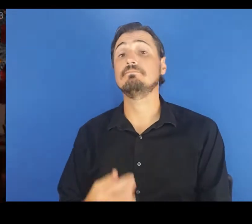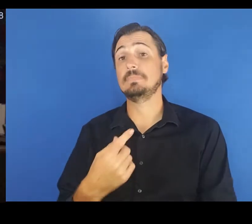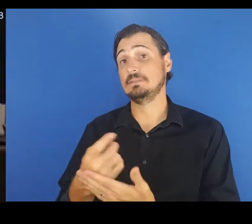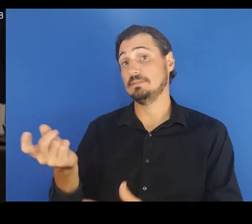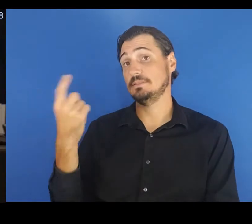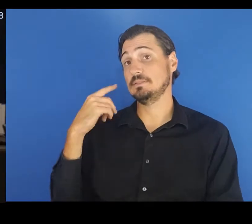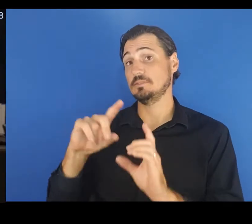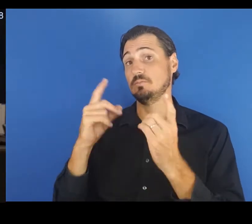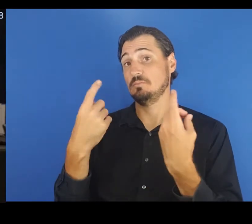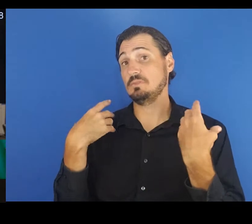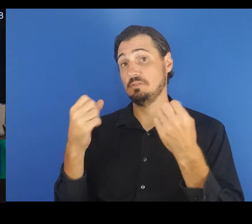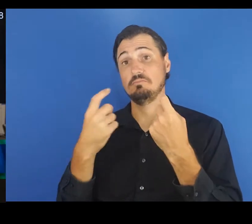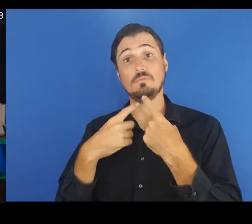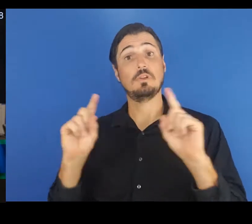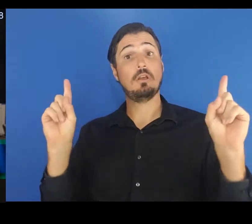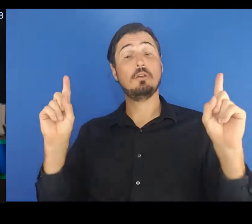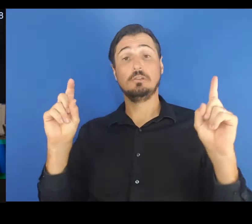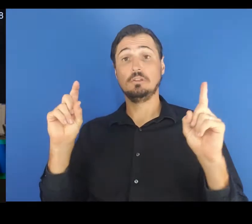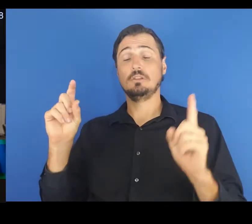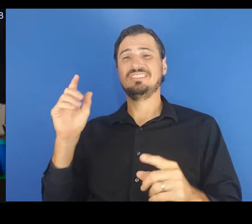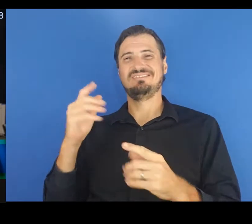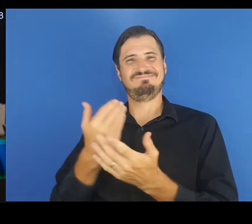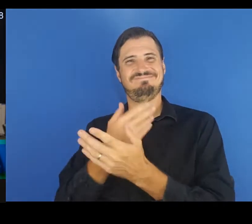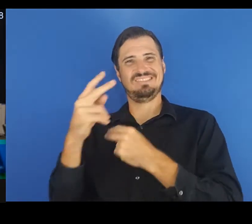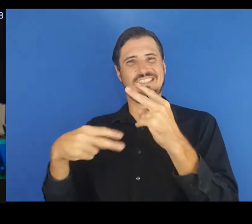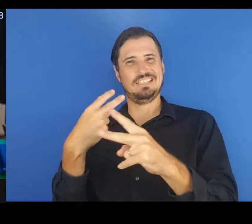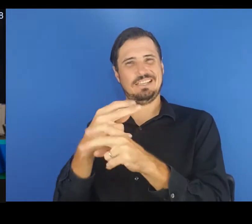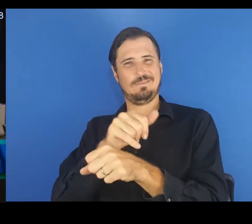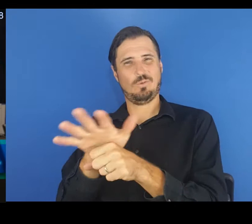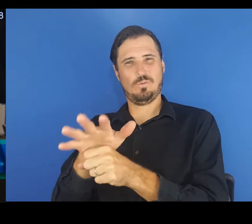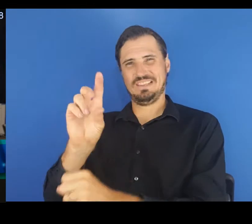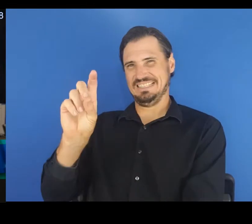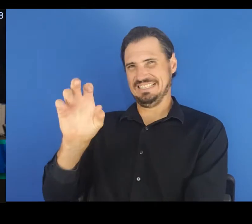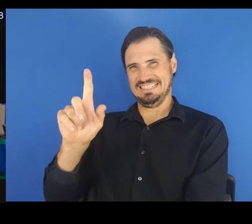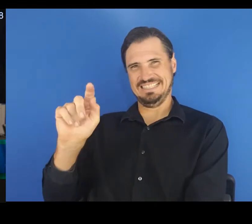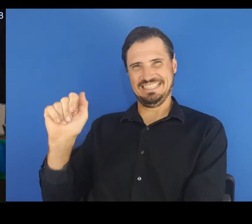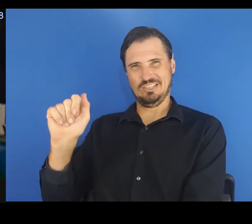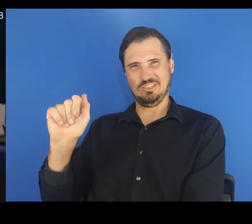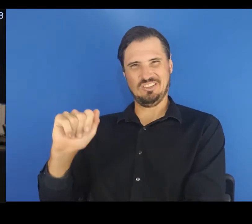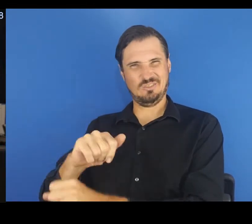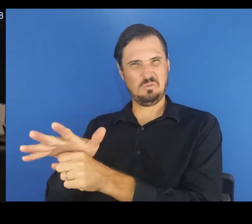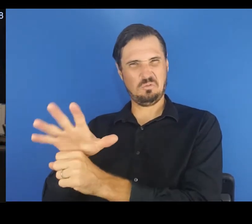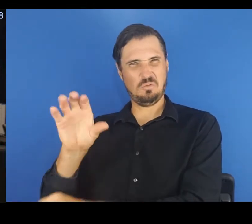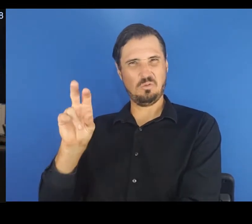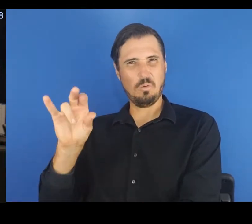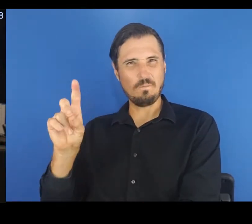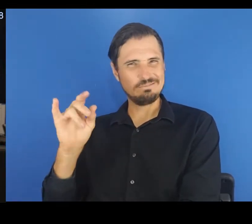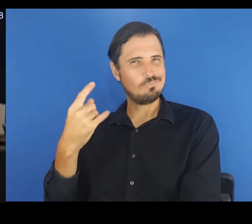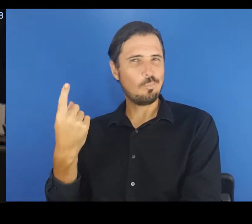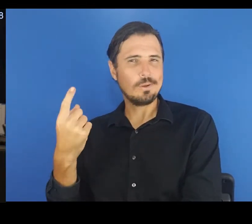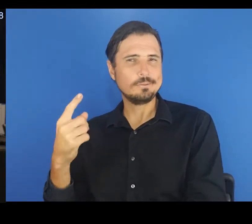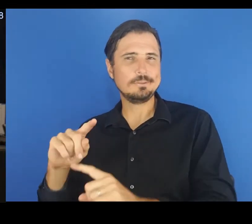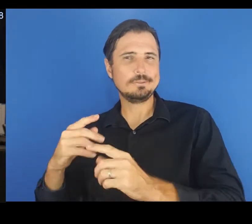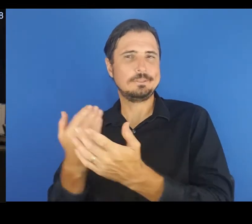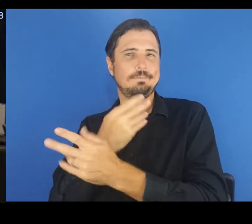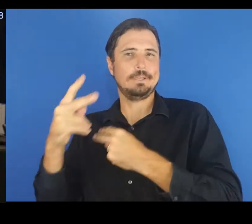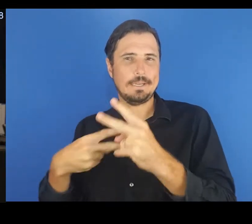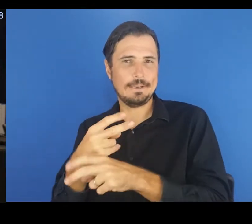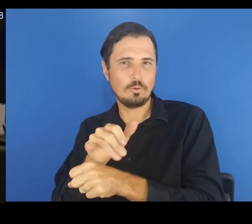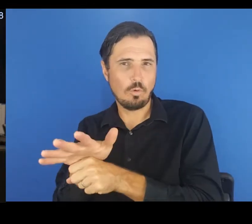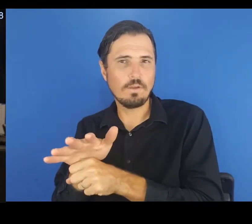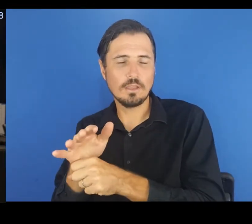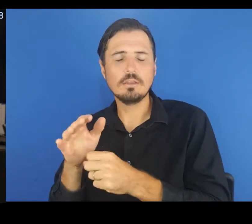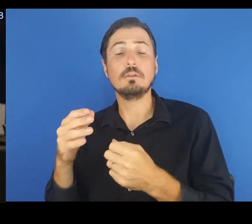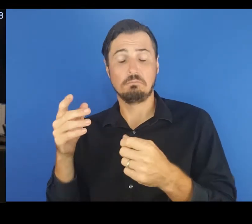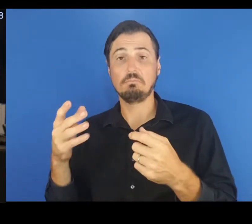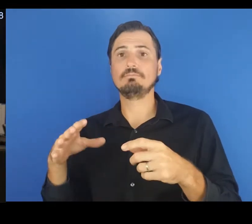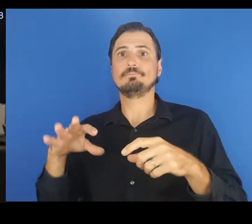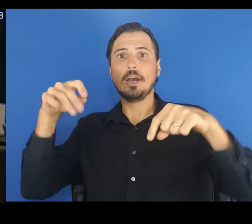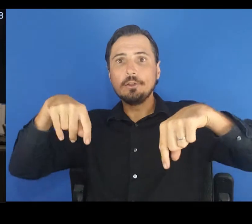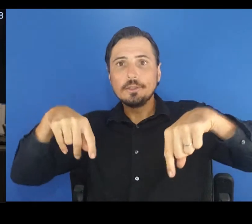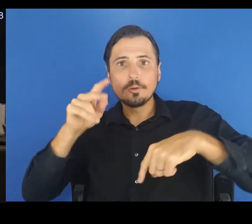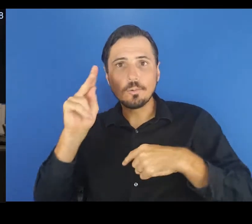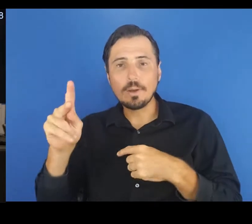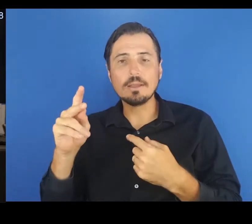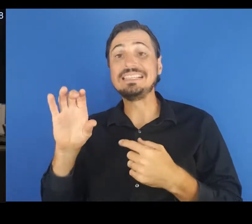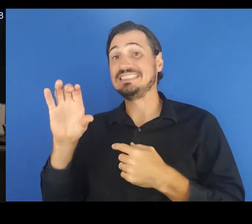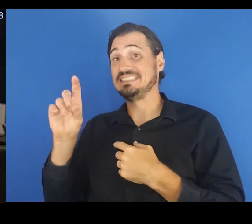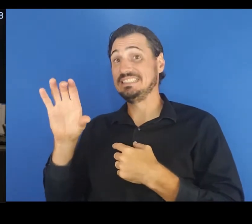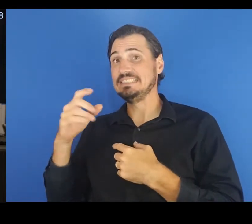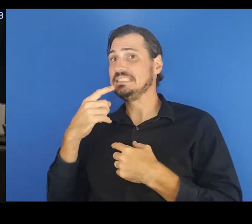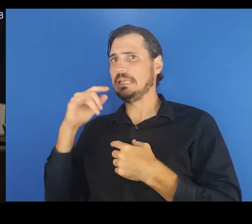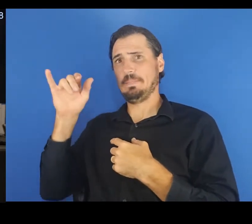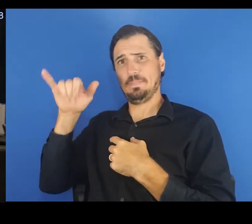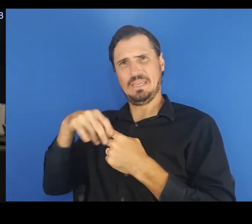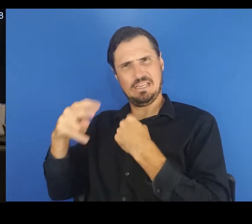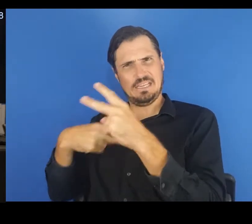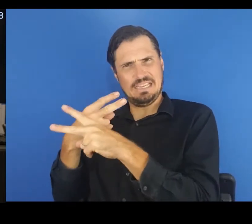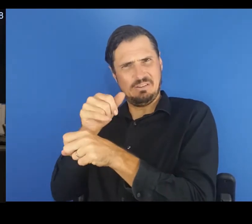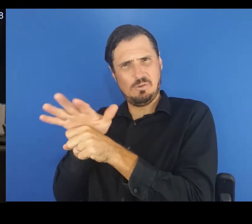Last week the Department of Health announced that the “delta” COVID variant, originally detected in India, had been found in our state. The CDC also declared delta to be a “variant of concern.”